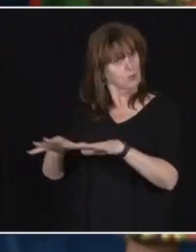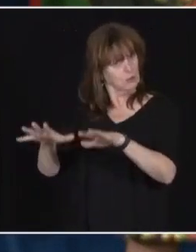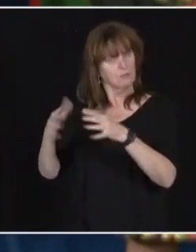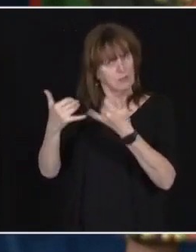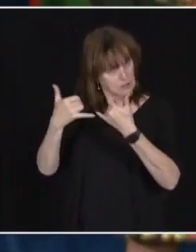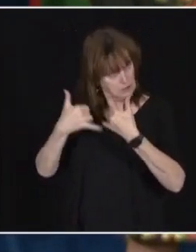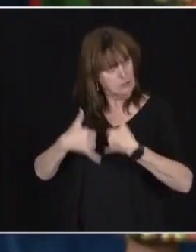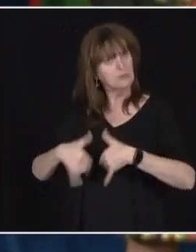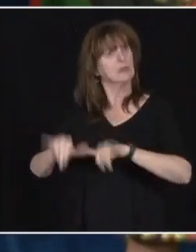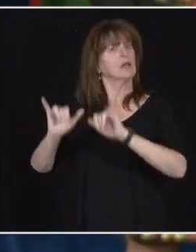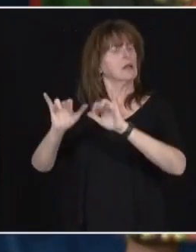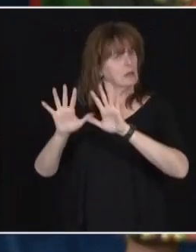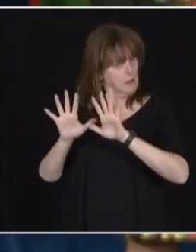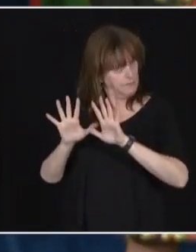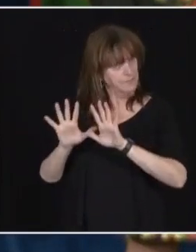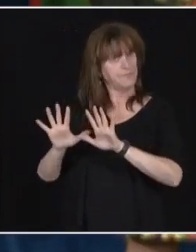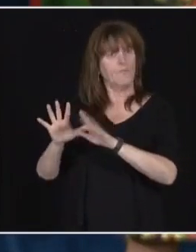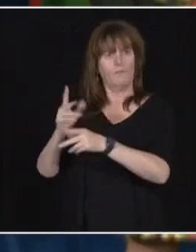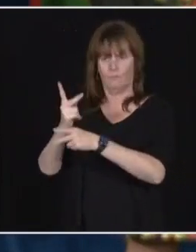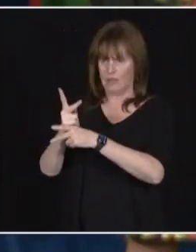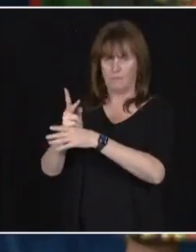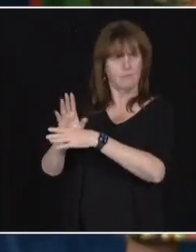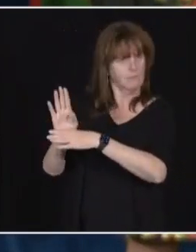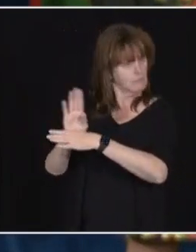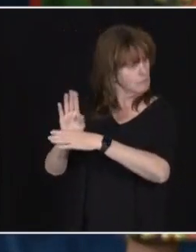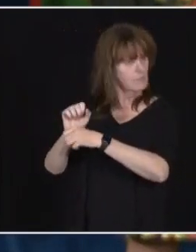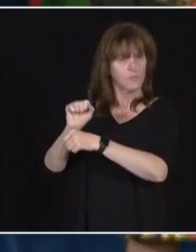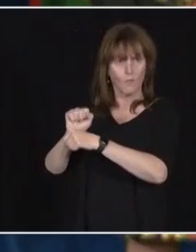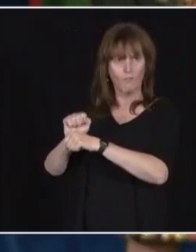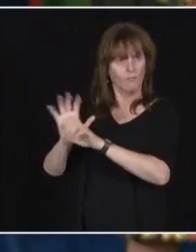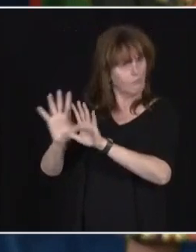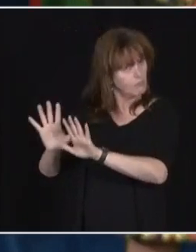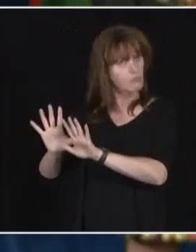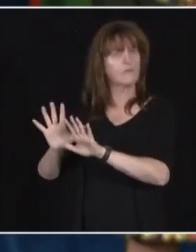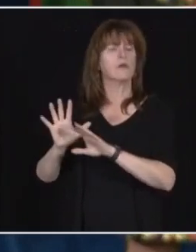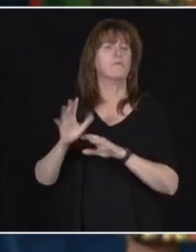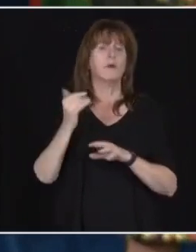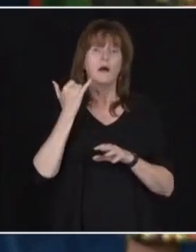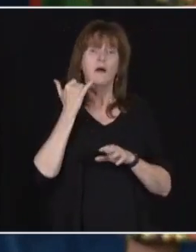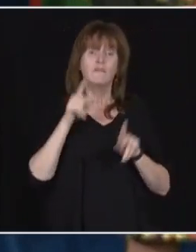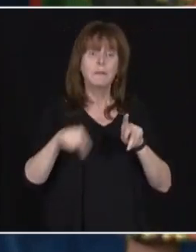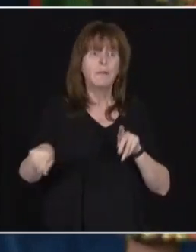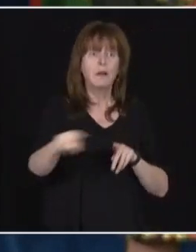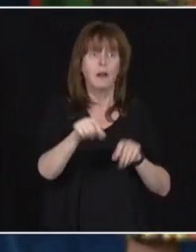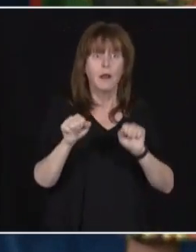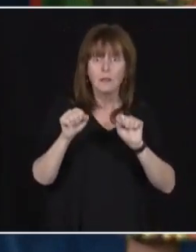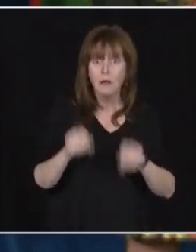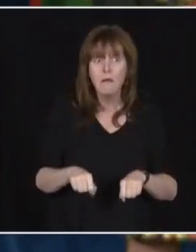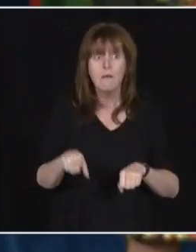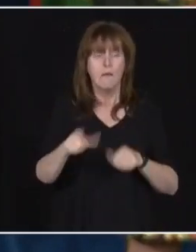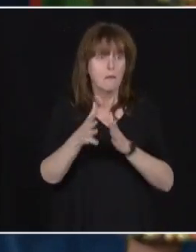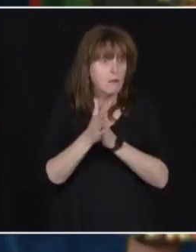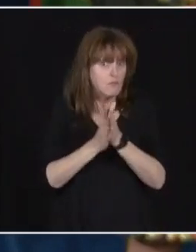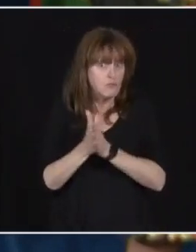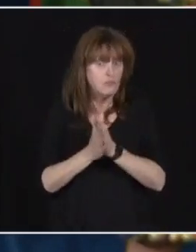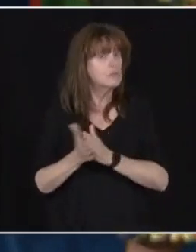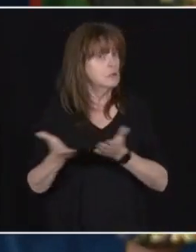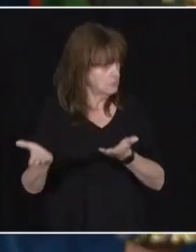and the learning to their students, but we are encouraging folks to step up. For those who can, they should because as we see,